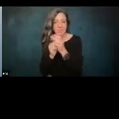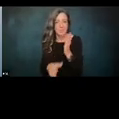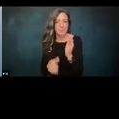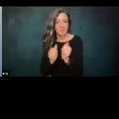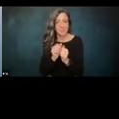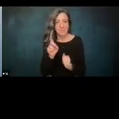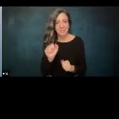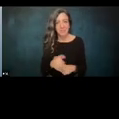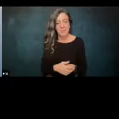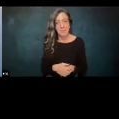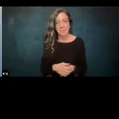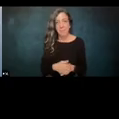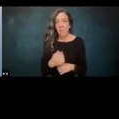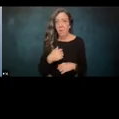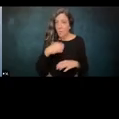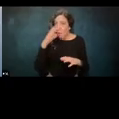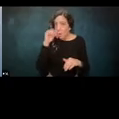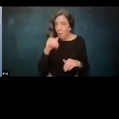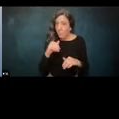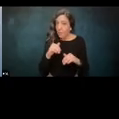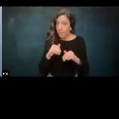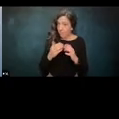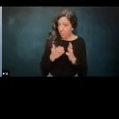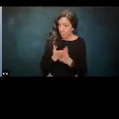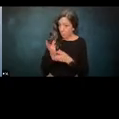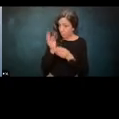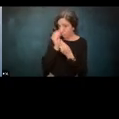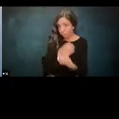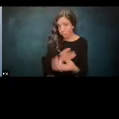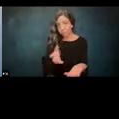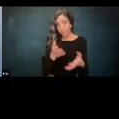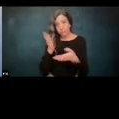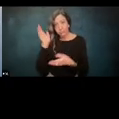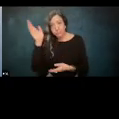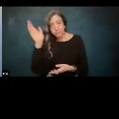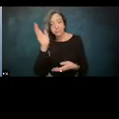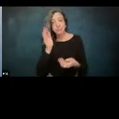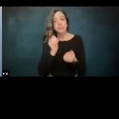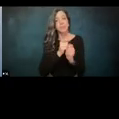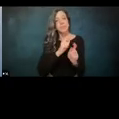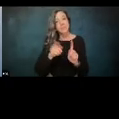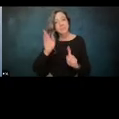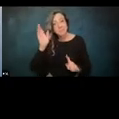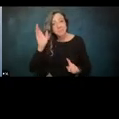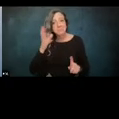We hope through sharing knowledge and experiences in presentations and spotlights, these sessions